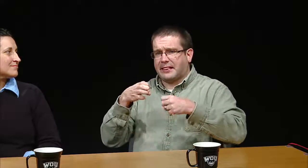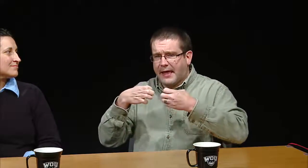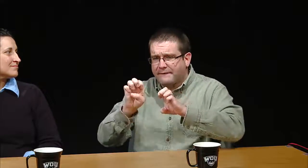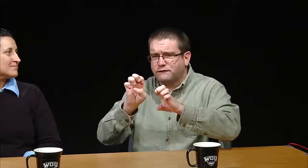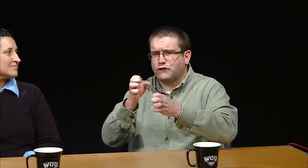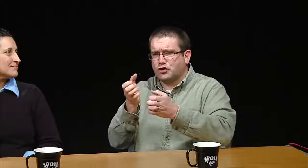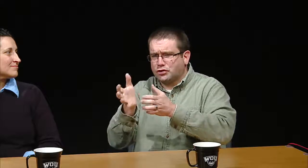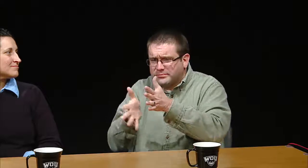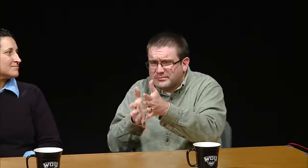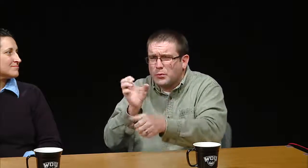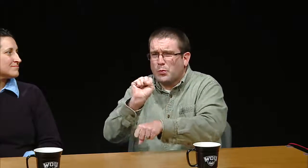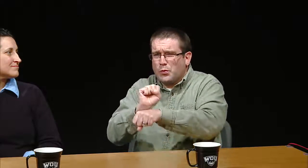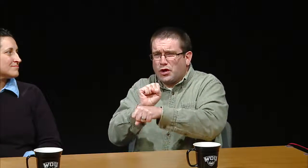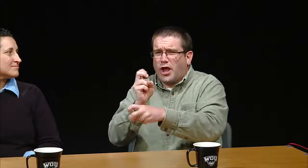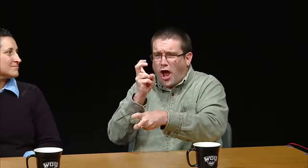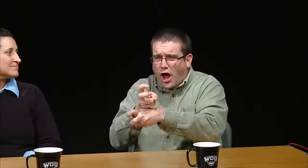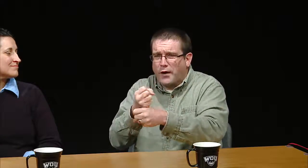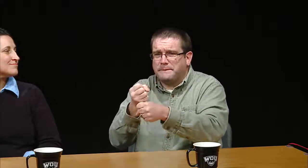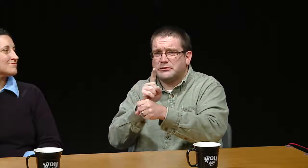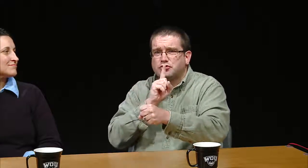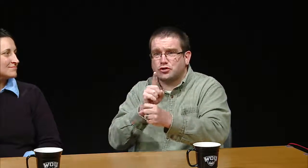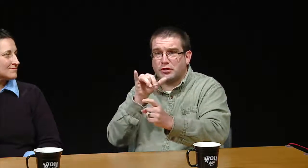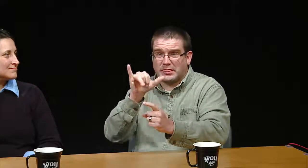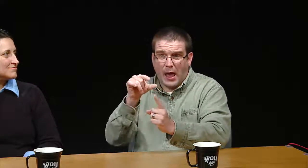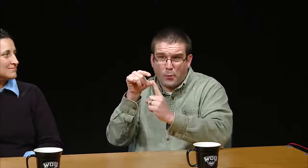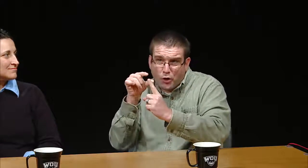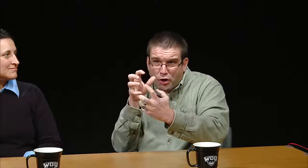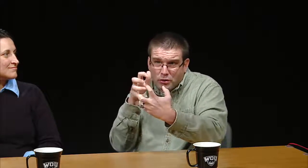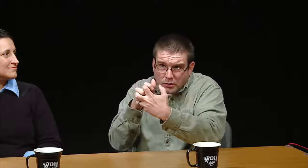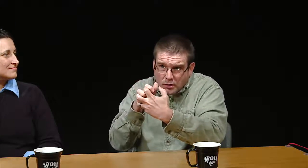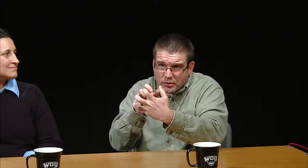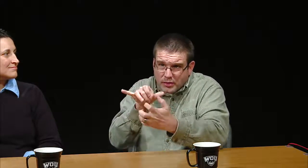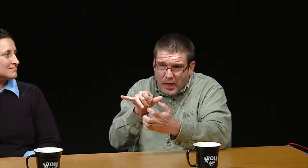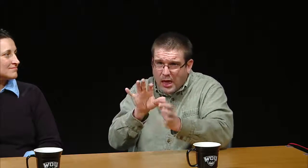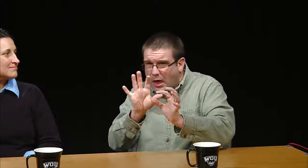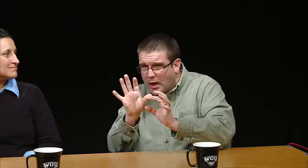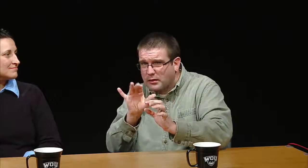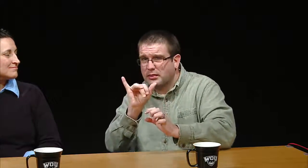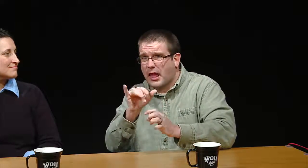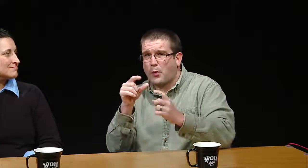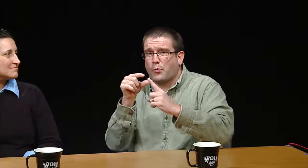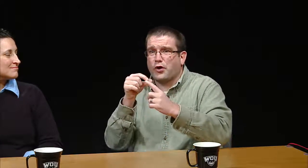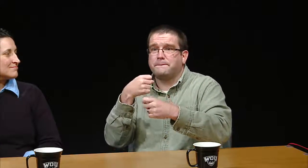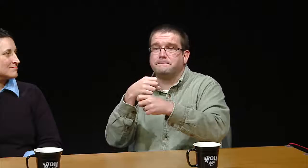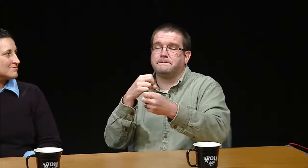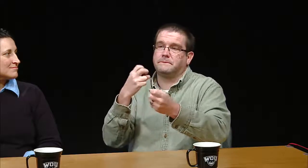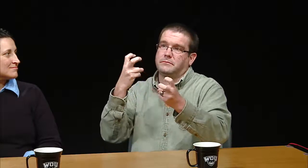and didn't understand those things. So seeing how something that seemed fine for the first two minutes,